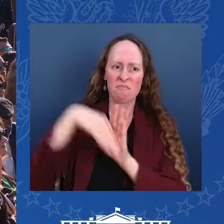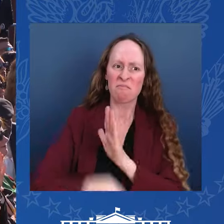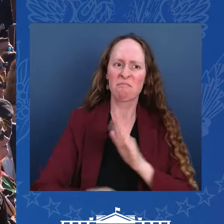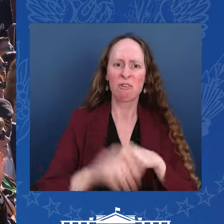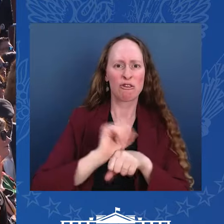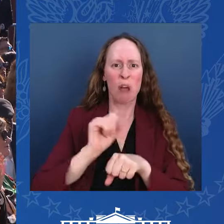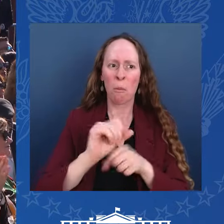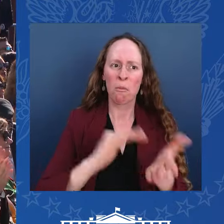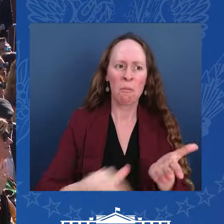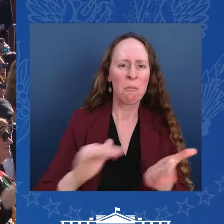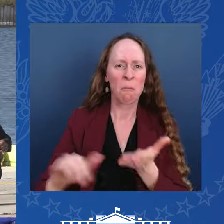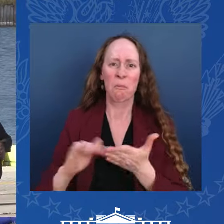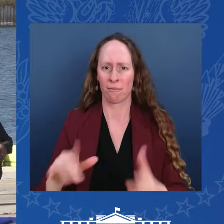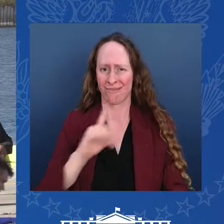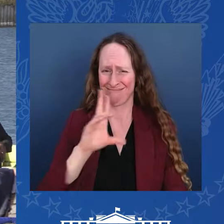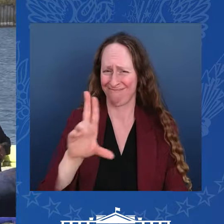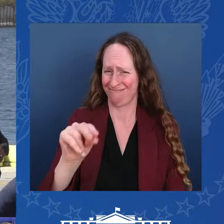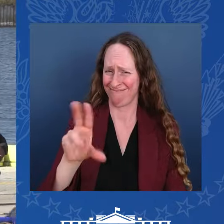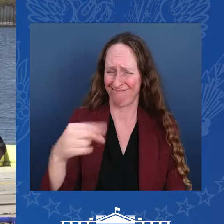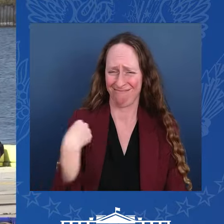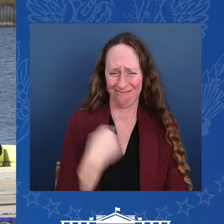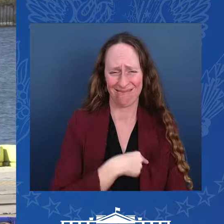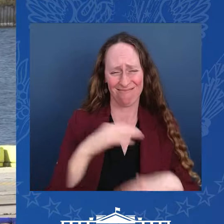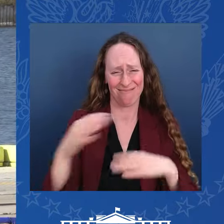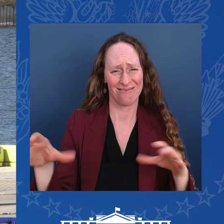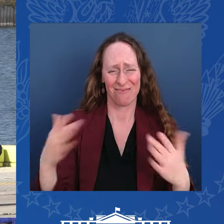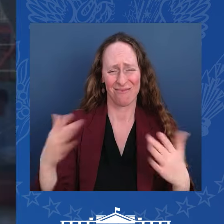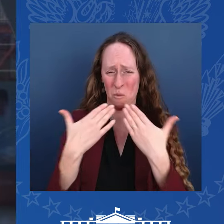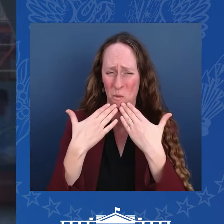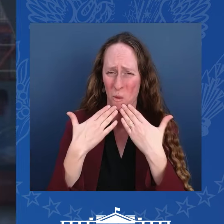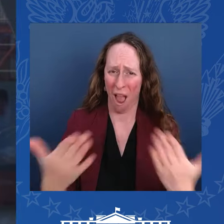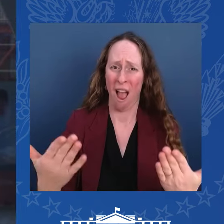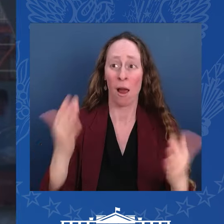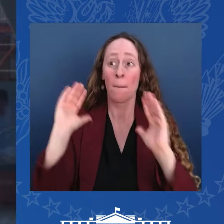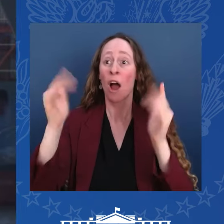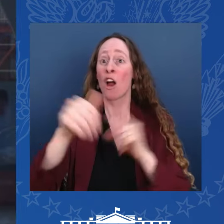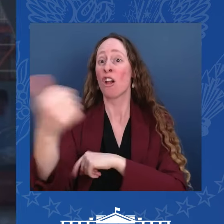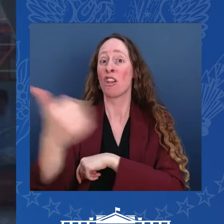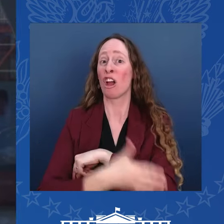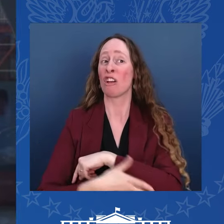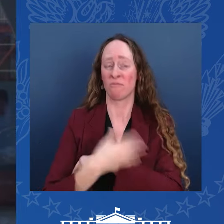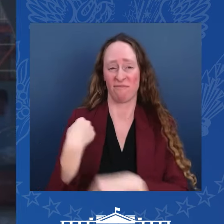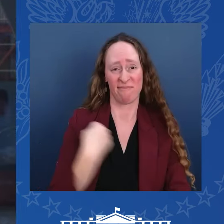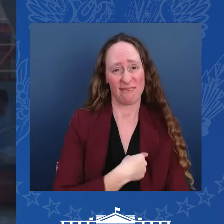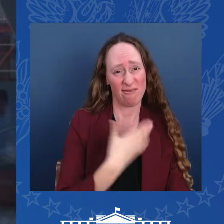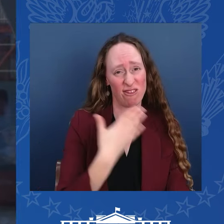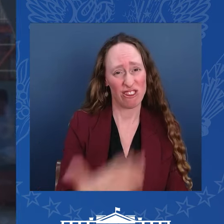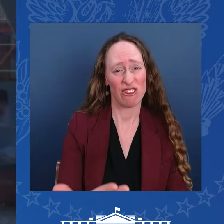And in America, our Invest in America agenda has already attracted $1 trillion